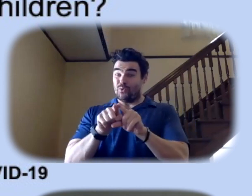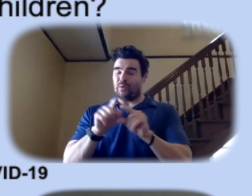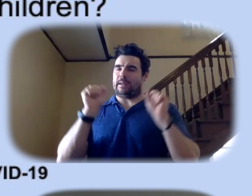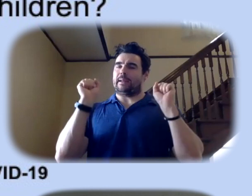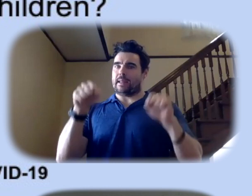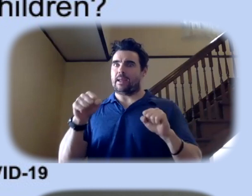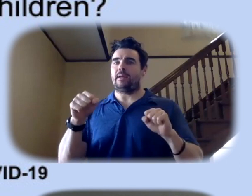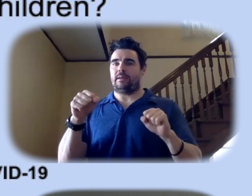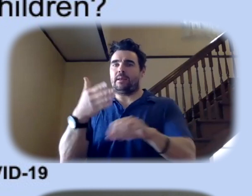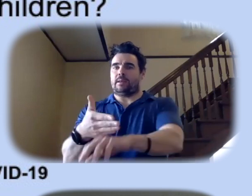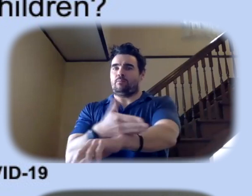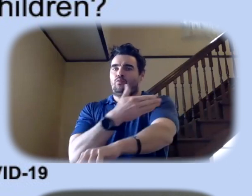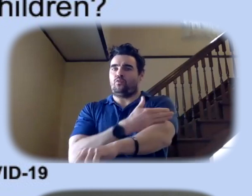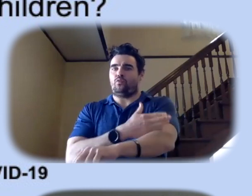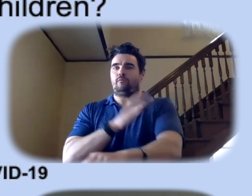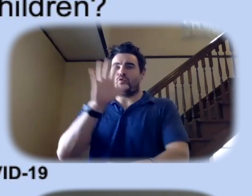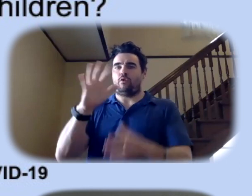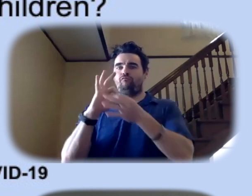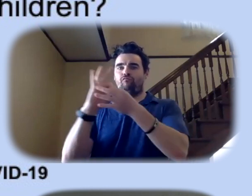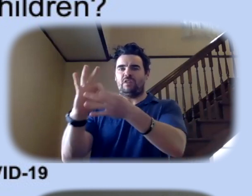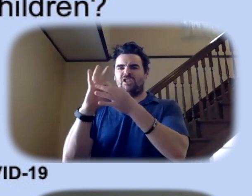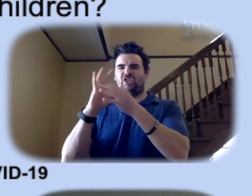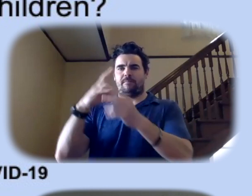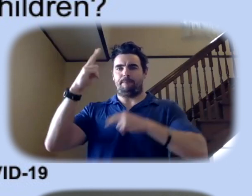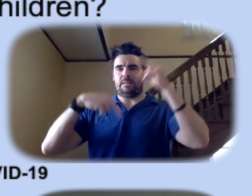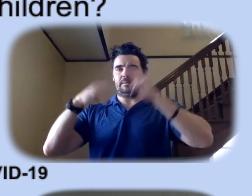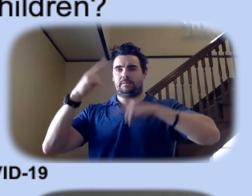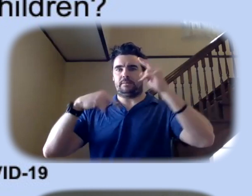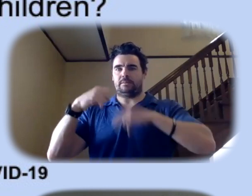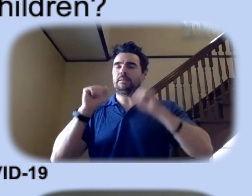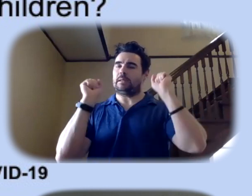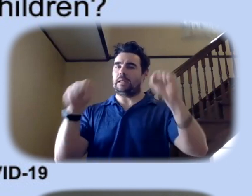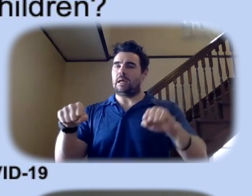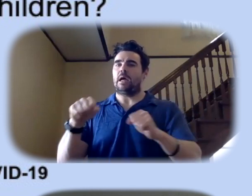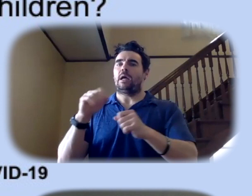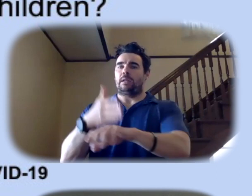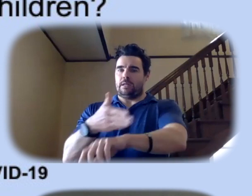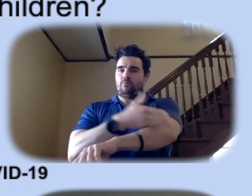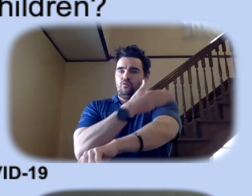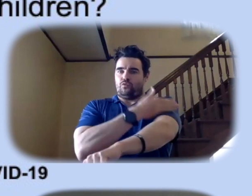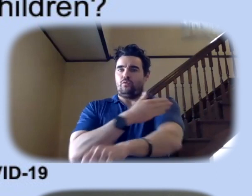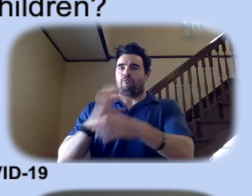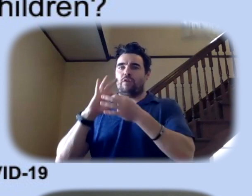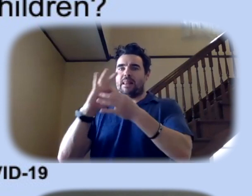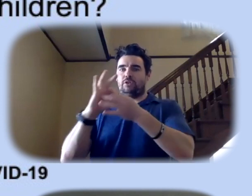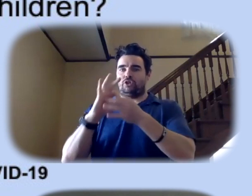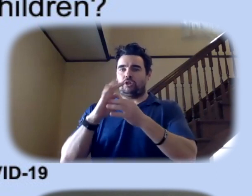These kinds of activities are also good for building your relationship with your child. Relationship building is really important.